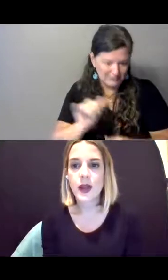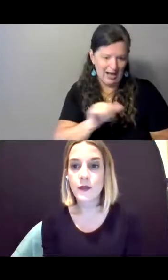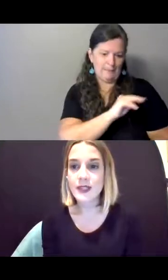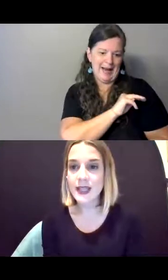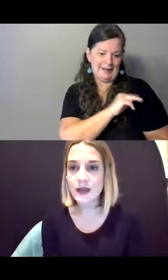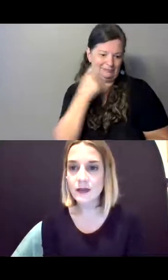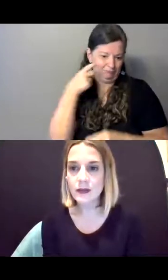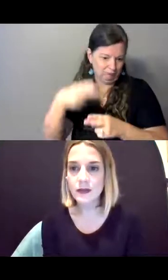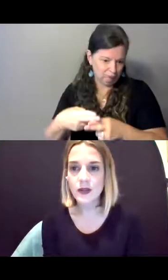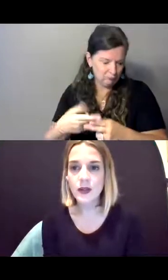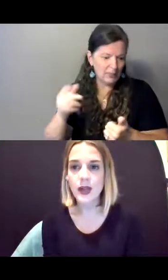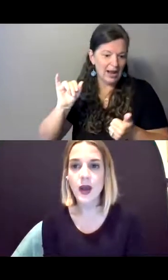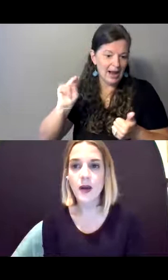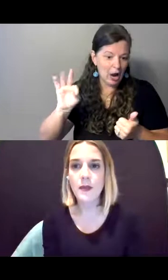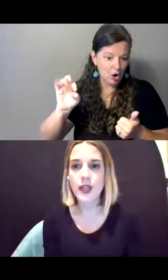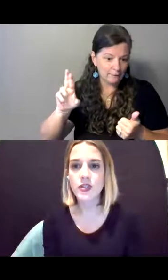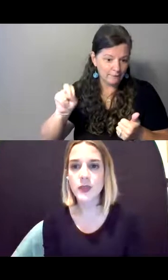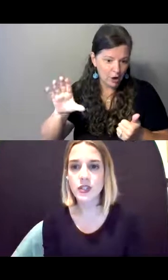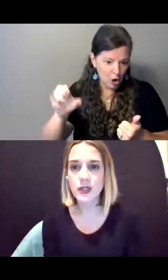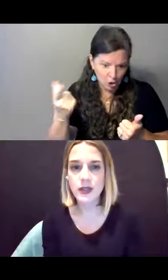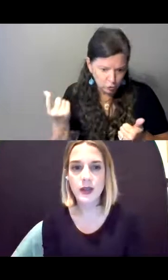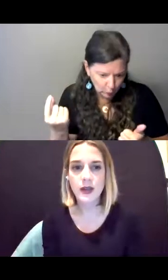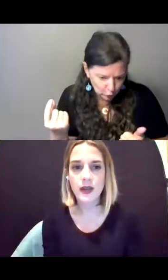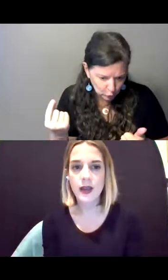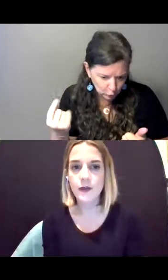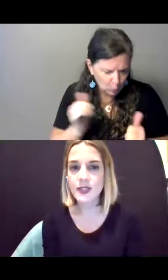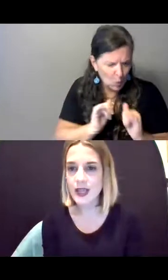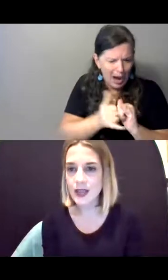Inferencing, like Megan just mentioned, inferencing.